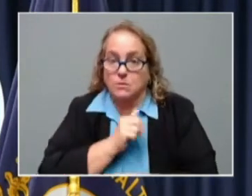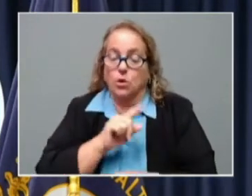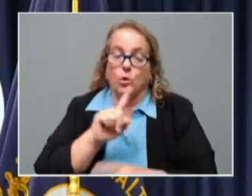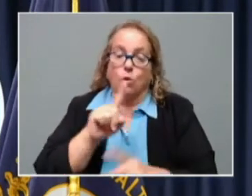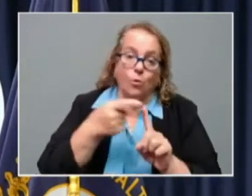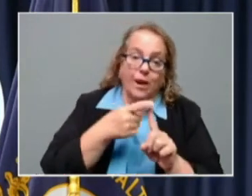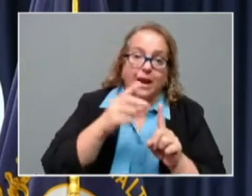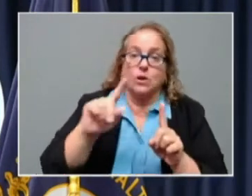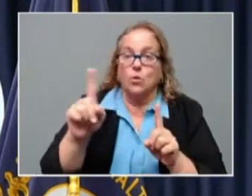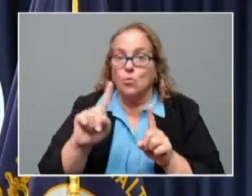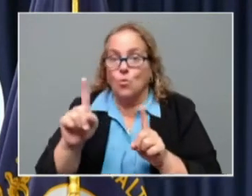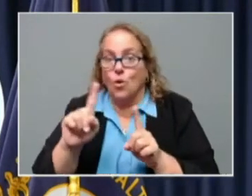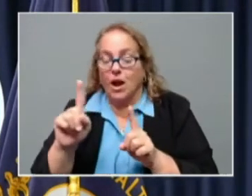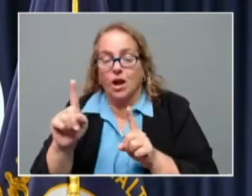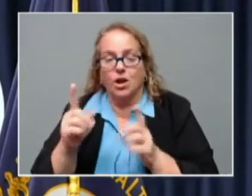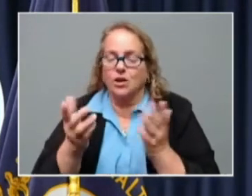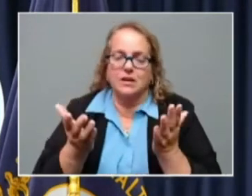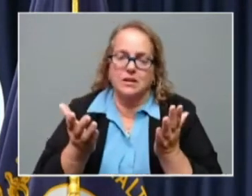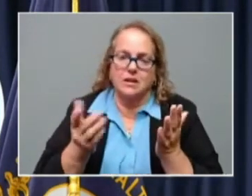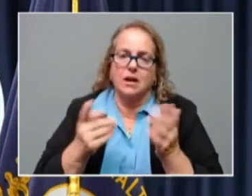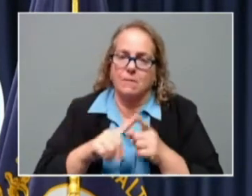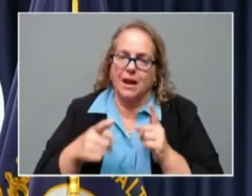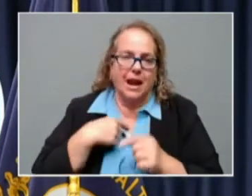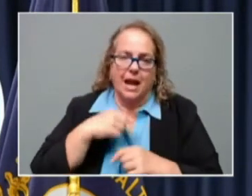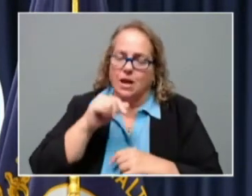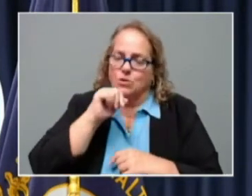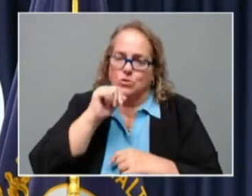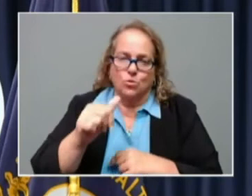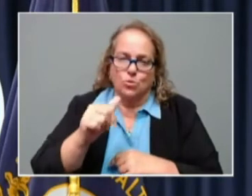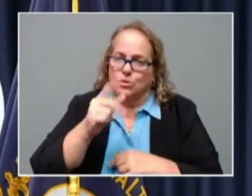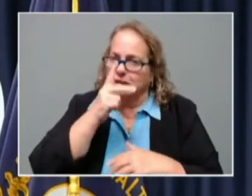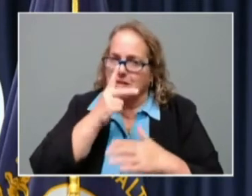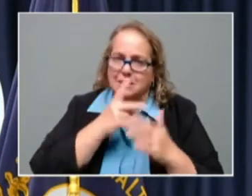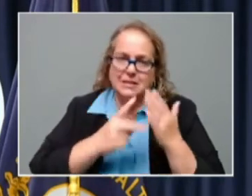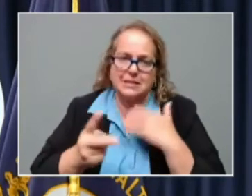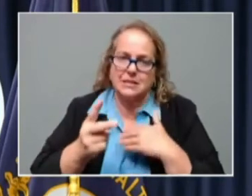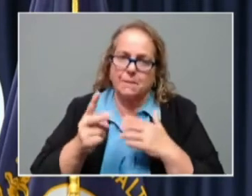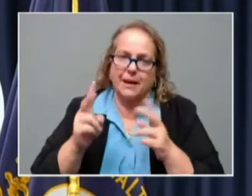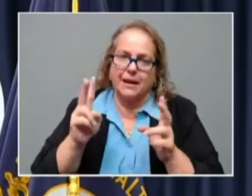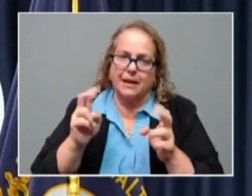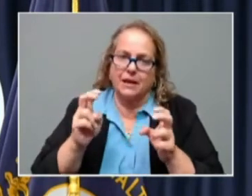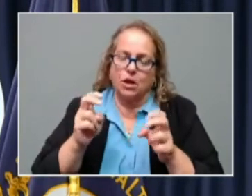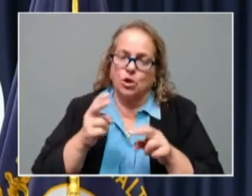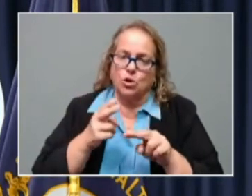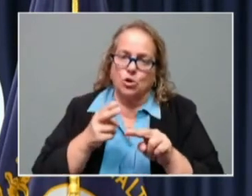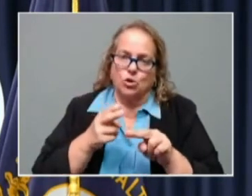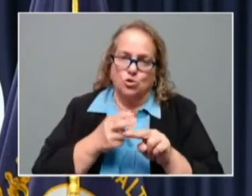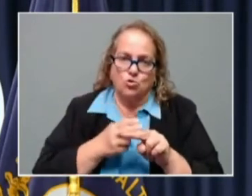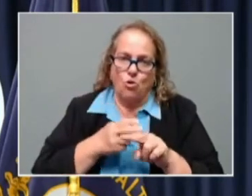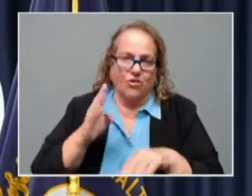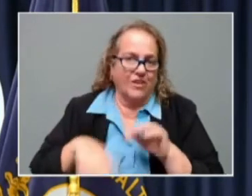But I certainly don't anticipate um, a shorter timeline than that. Because